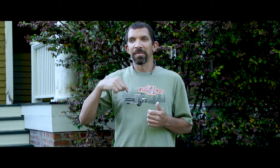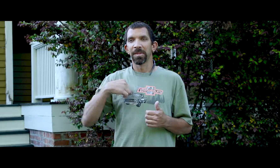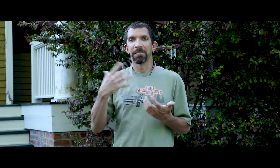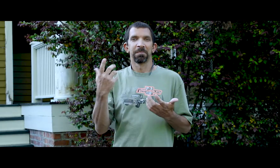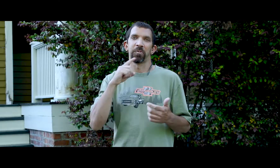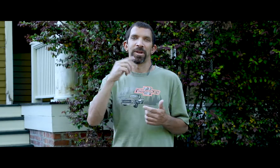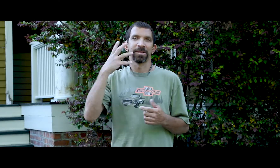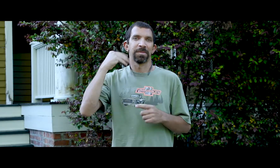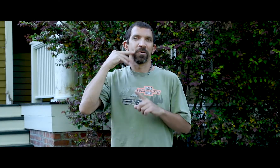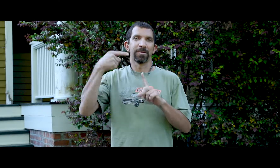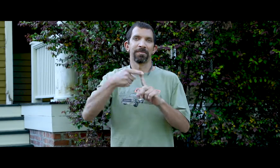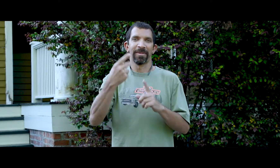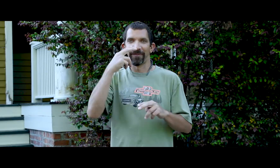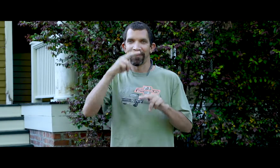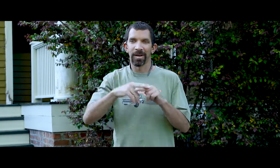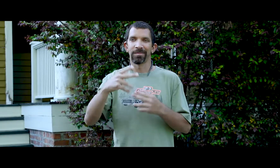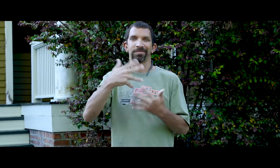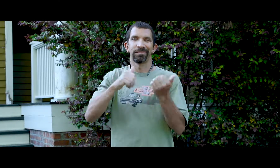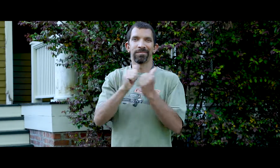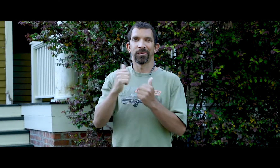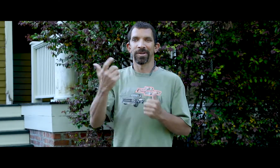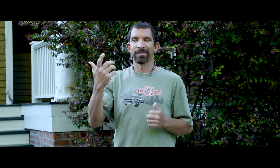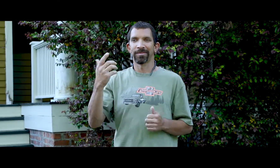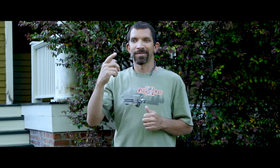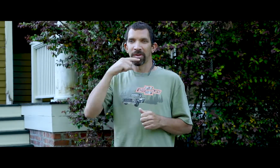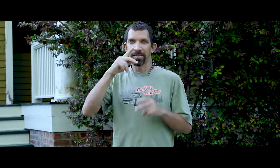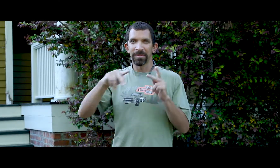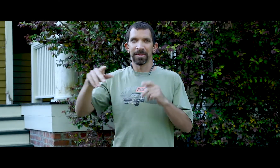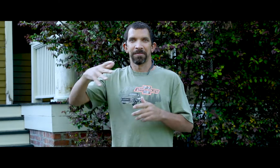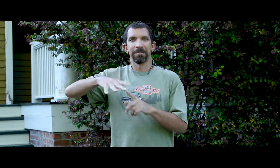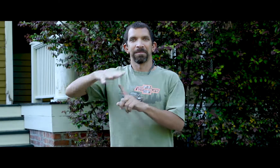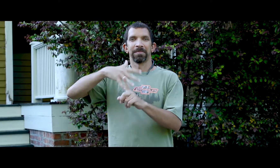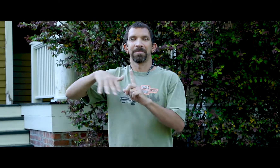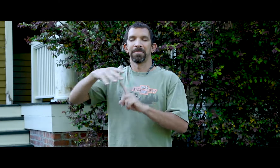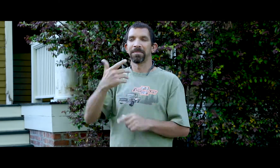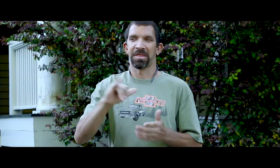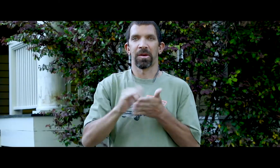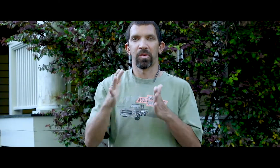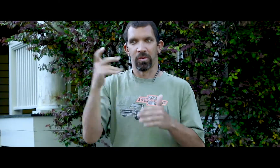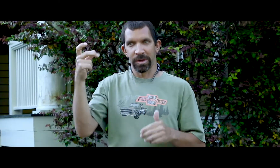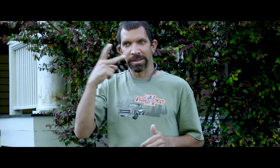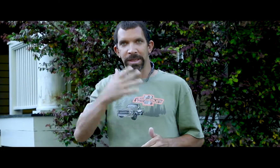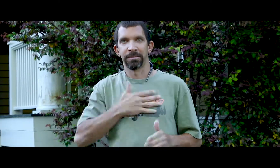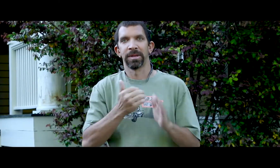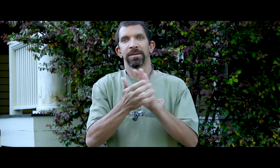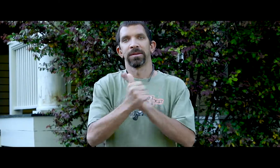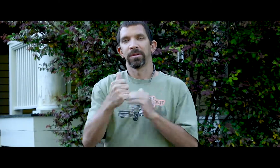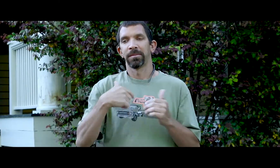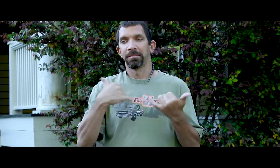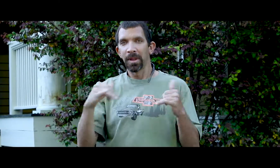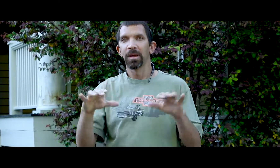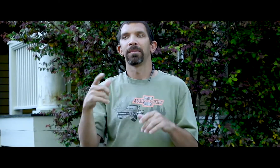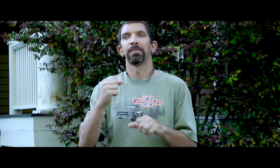I feel I benefited from the experience I had. I had fun socializing with the hearing players, and when they saw I had skill and could play,